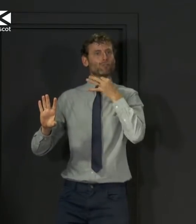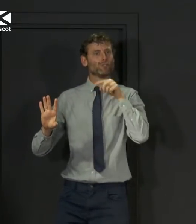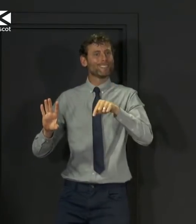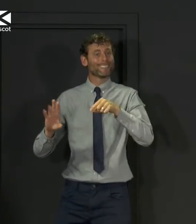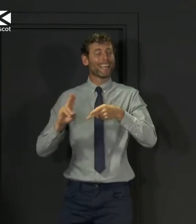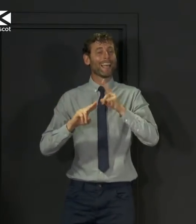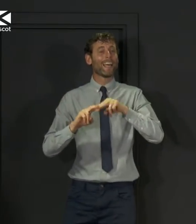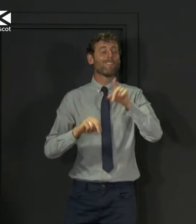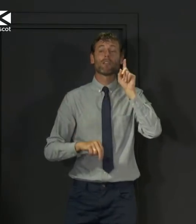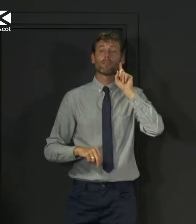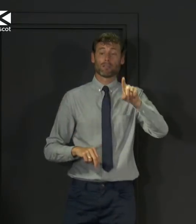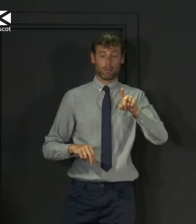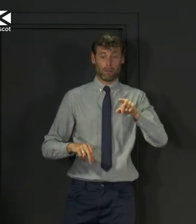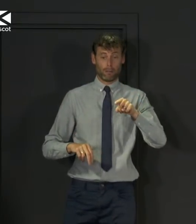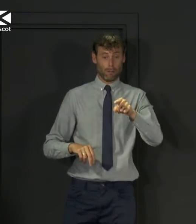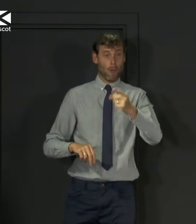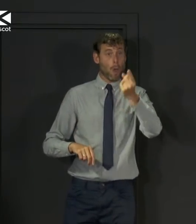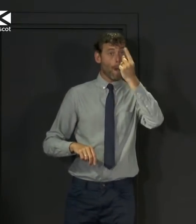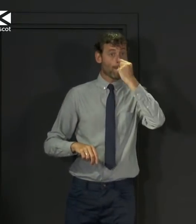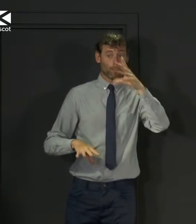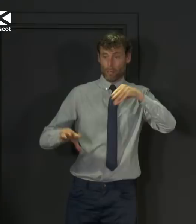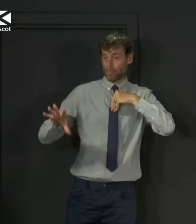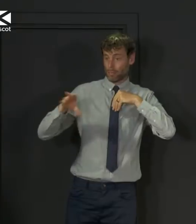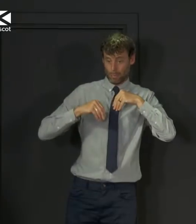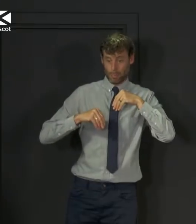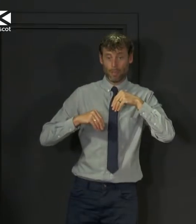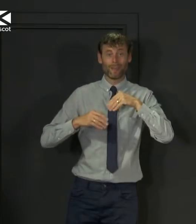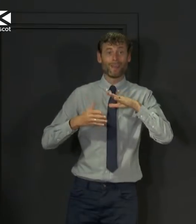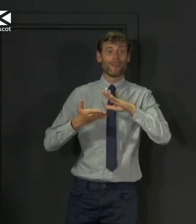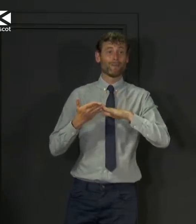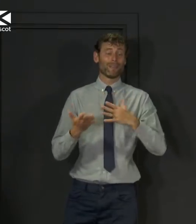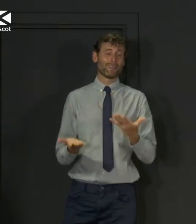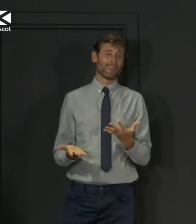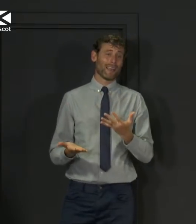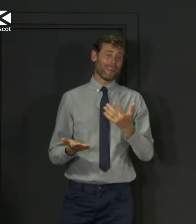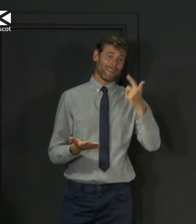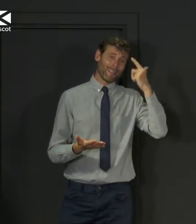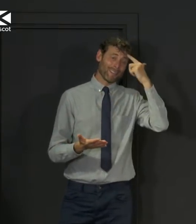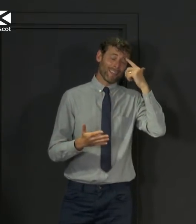for a lot longer, and more people will die. We have come so far over the past difficult,